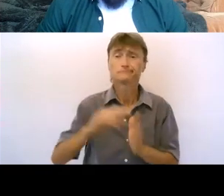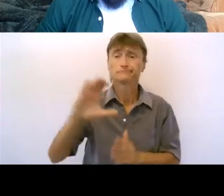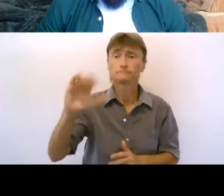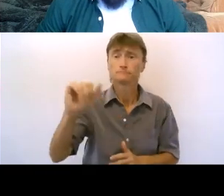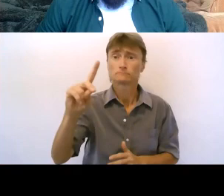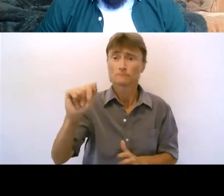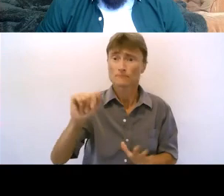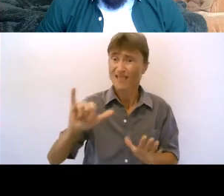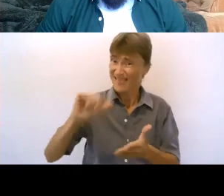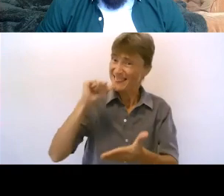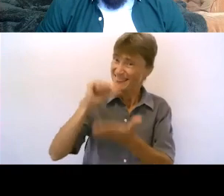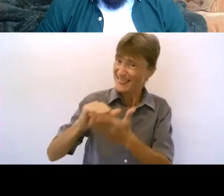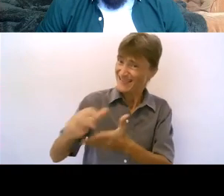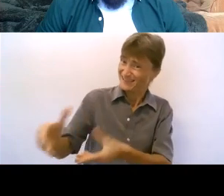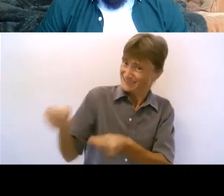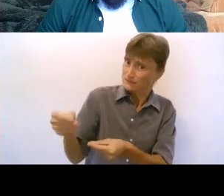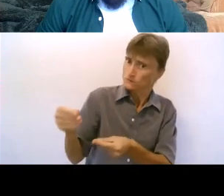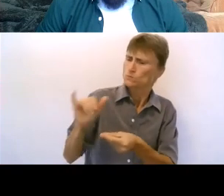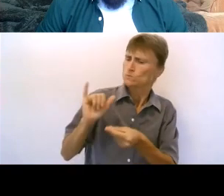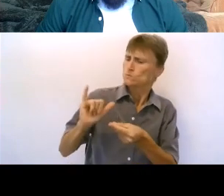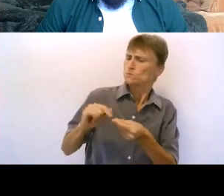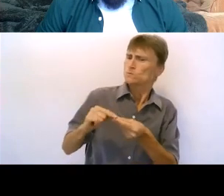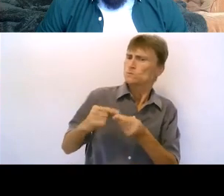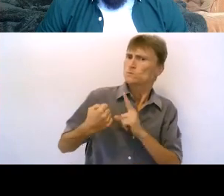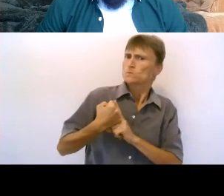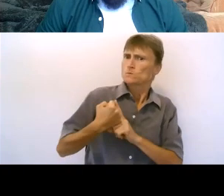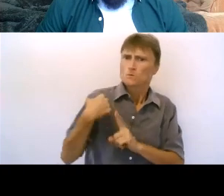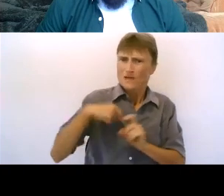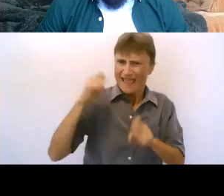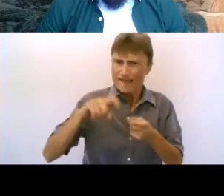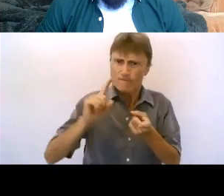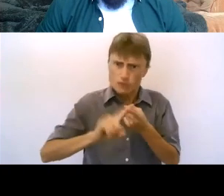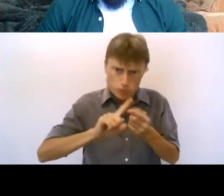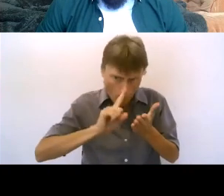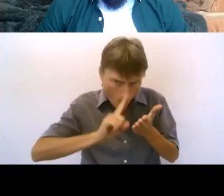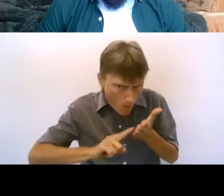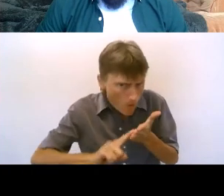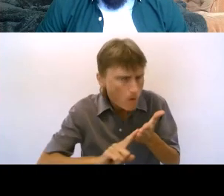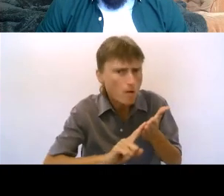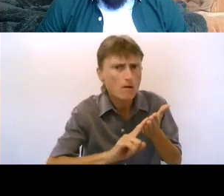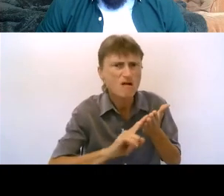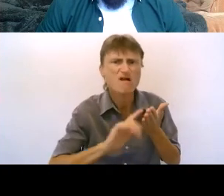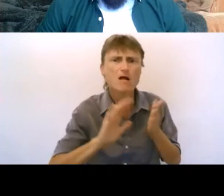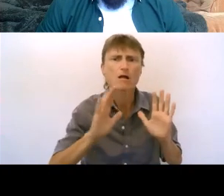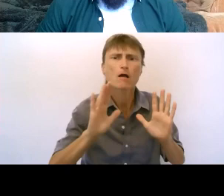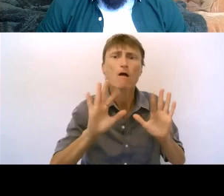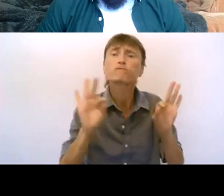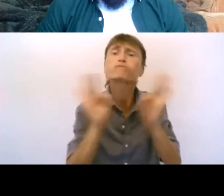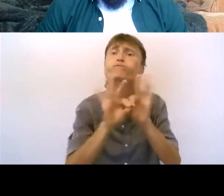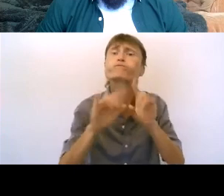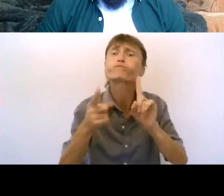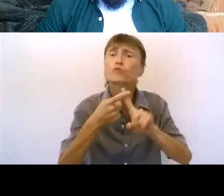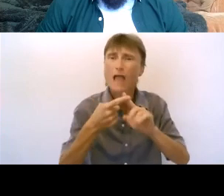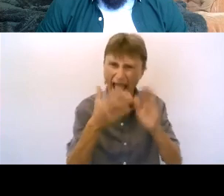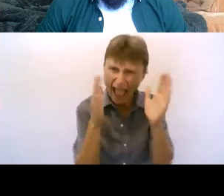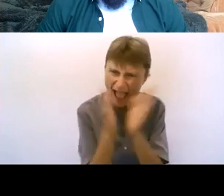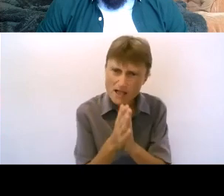through our organizations, our intention certainly will be to support this initiative.